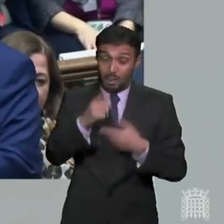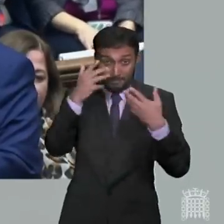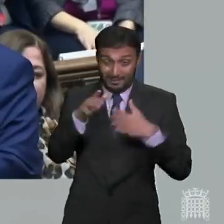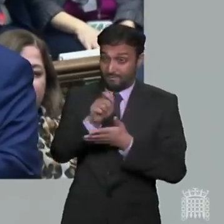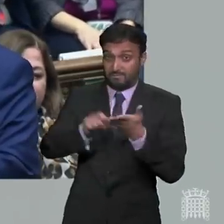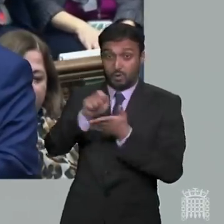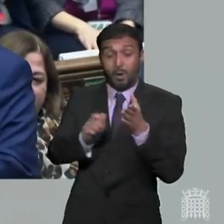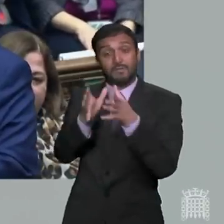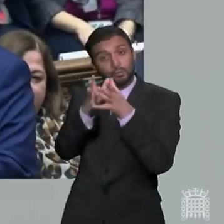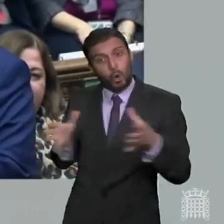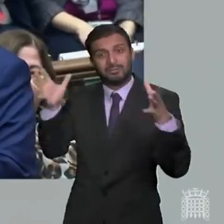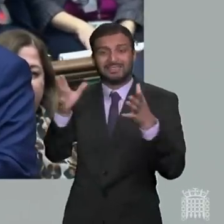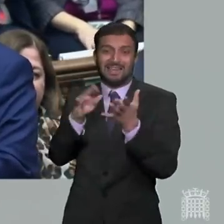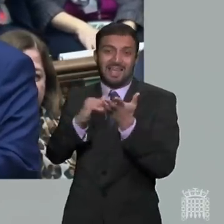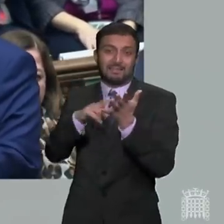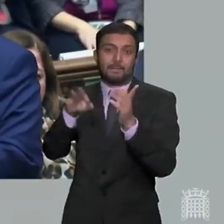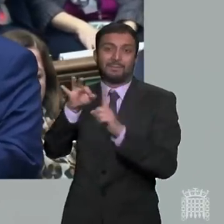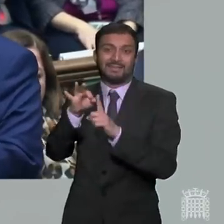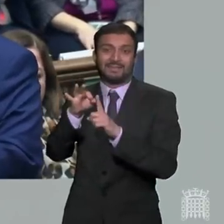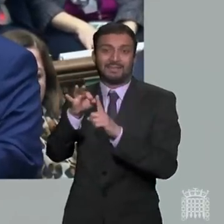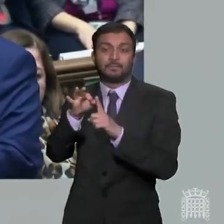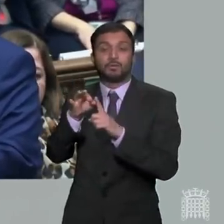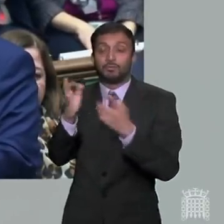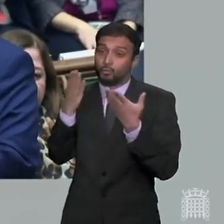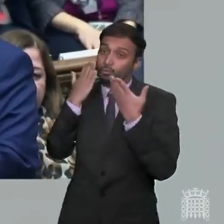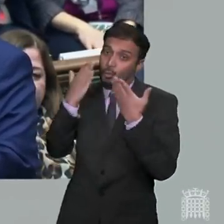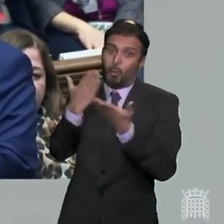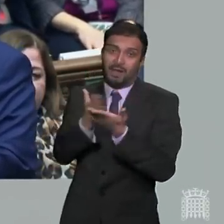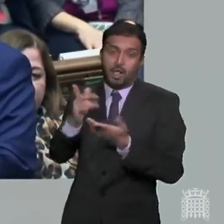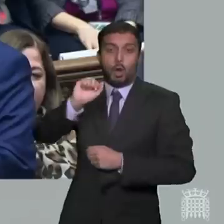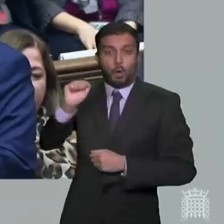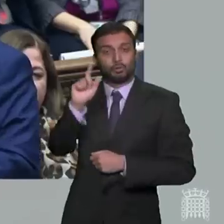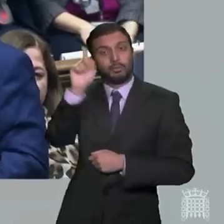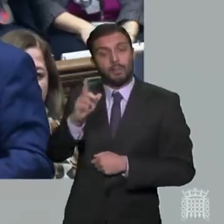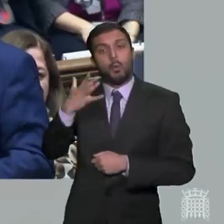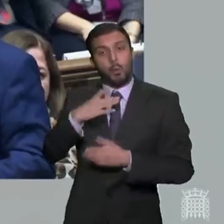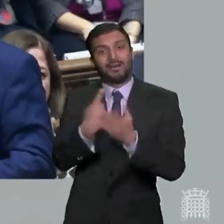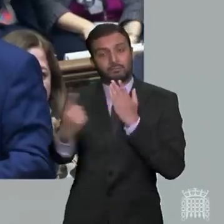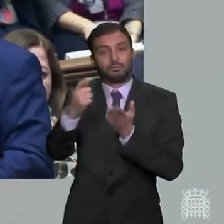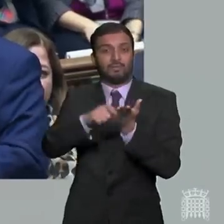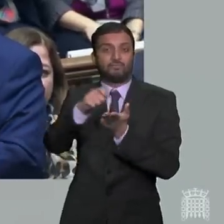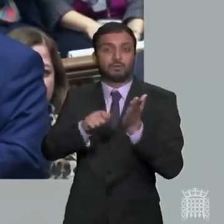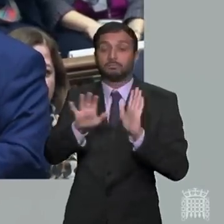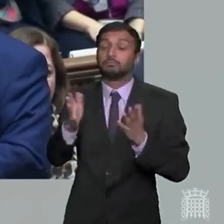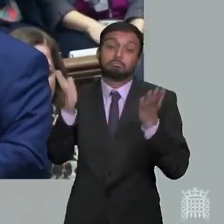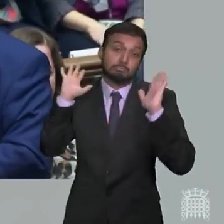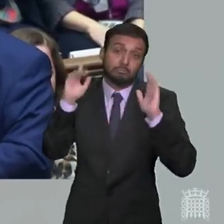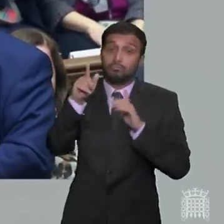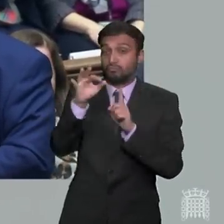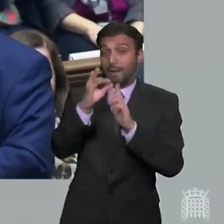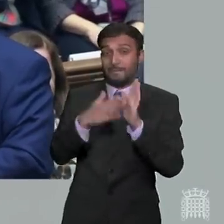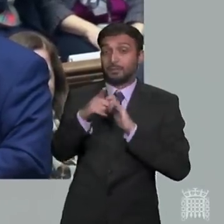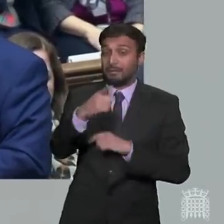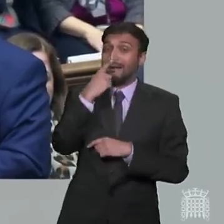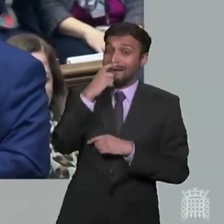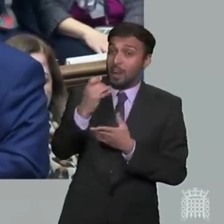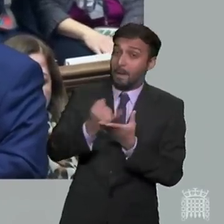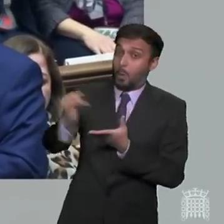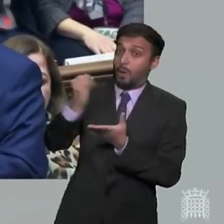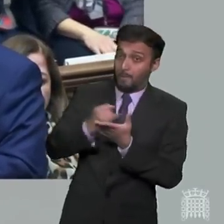The Prime Minister has every right to oppose independence; he has no right to deny democracy